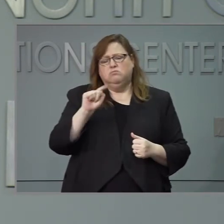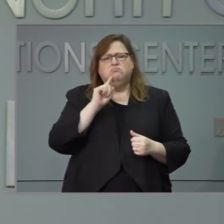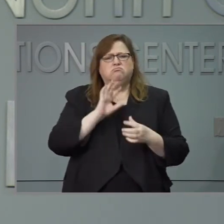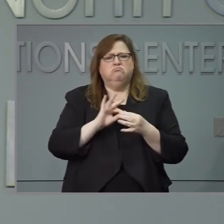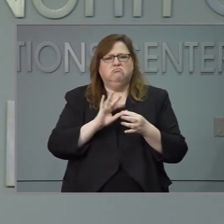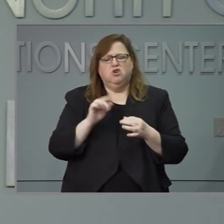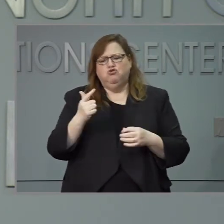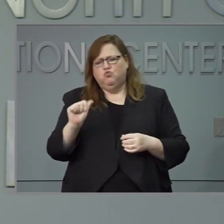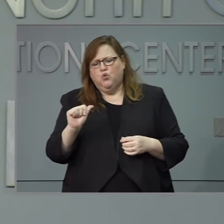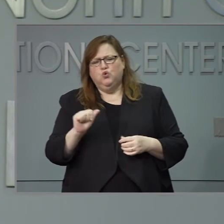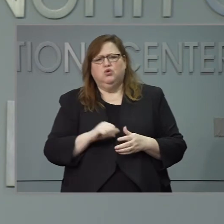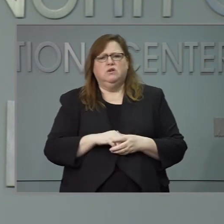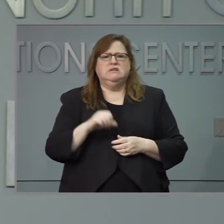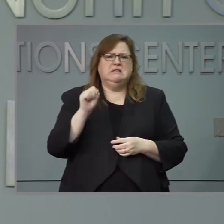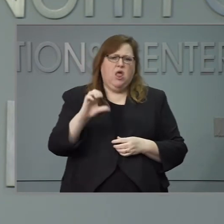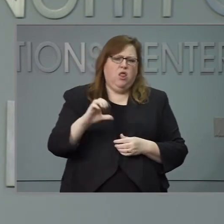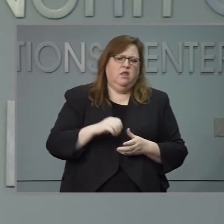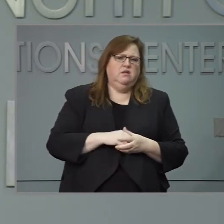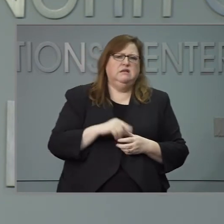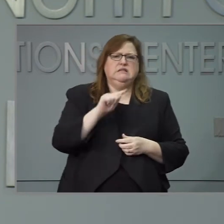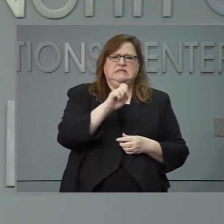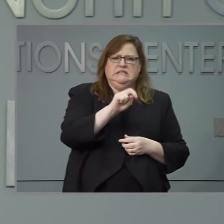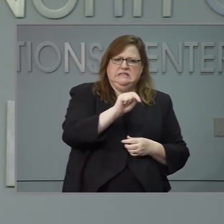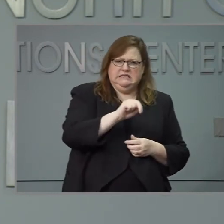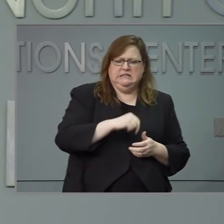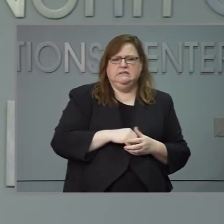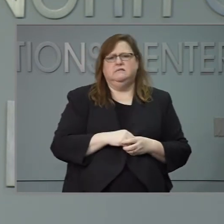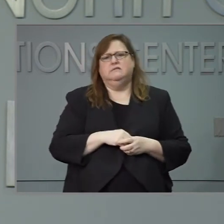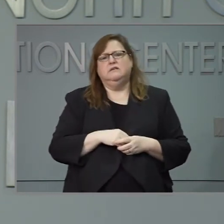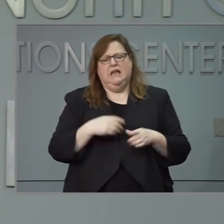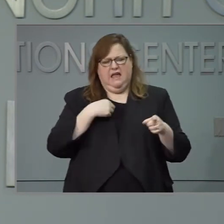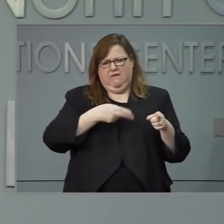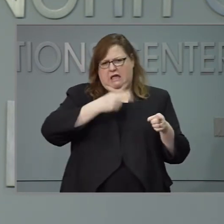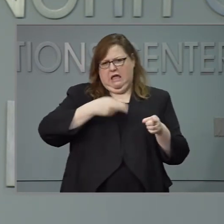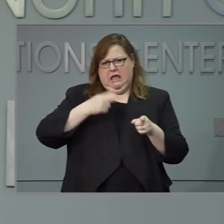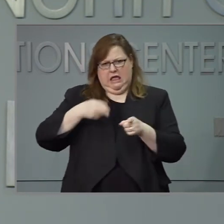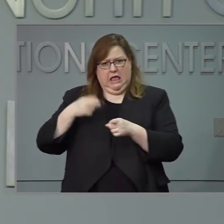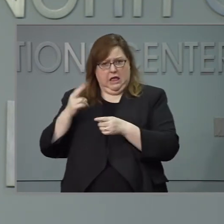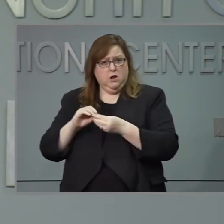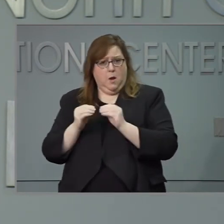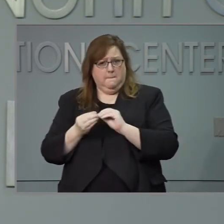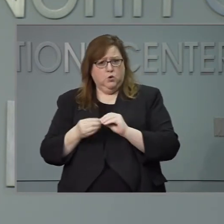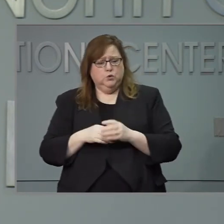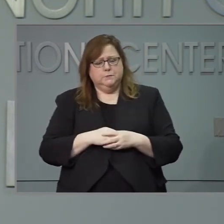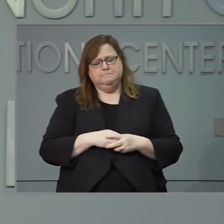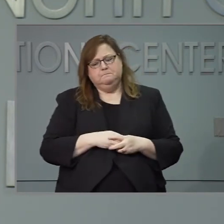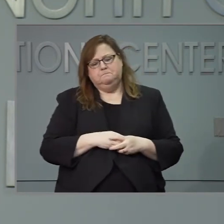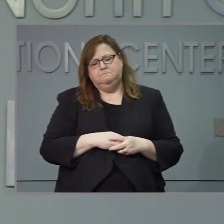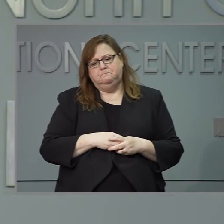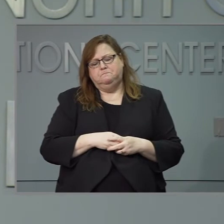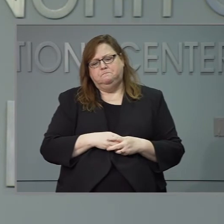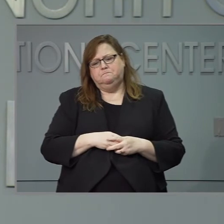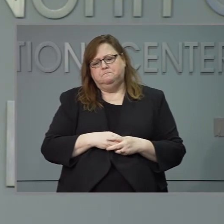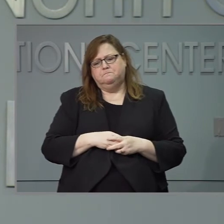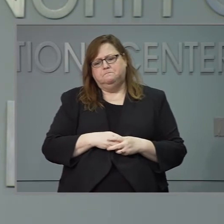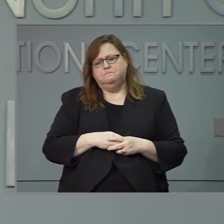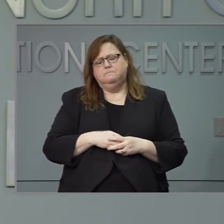Mr. Goforth: SEÑOR FOREST >> Lt. Gov. Forest: PRIMERO, QUIERO HABLAR DE LOS RECORTES CORPORATIVOS, AL GOBIERNO LE